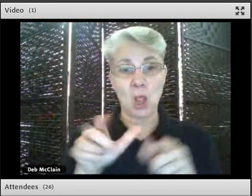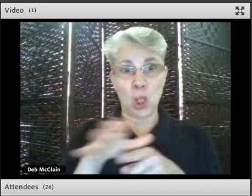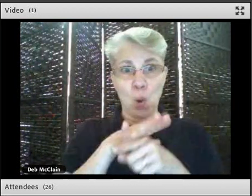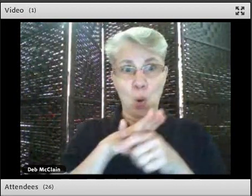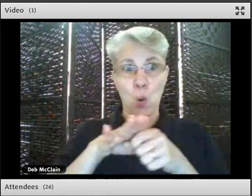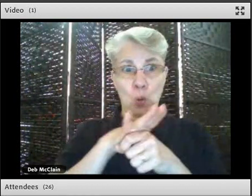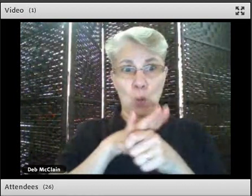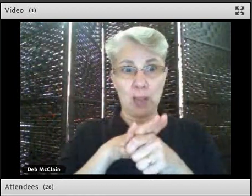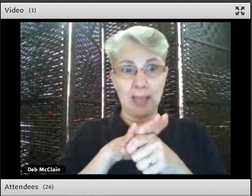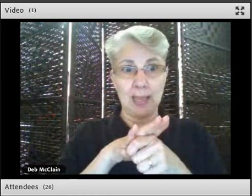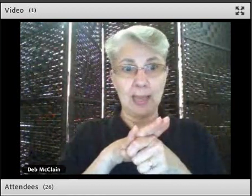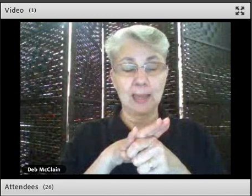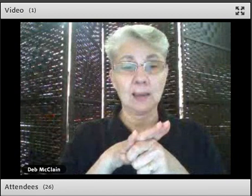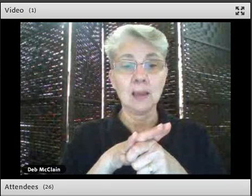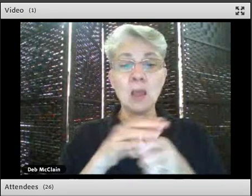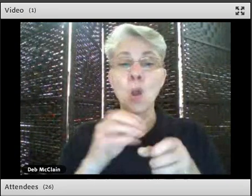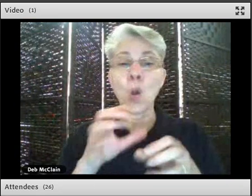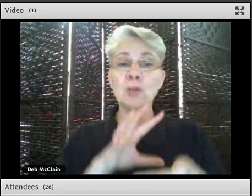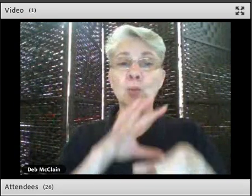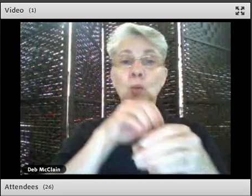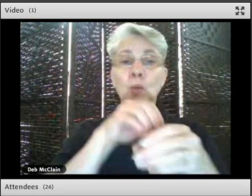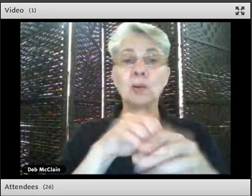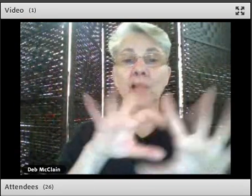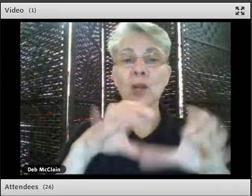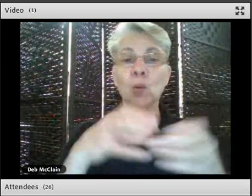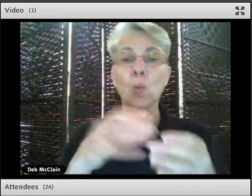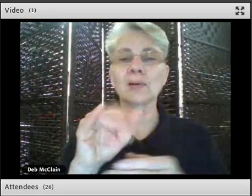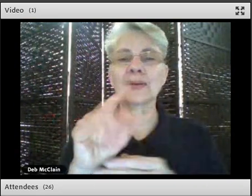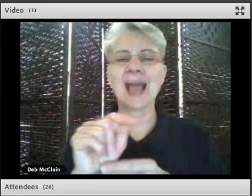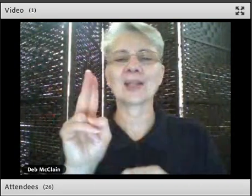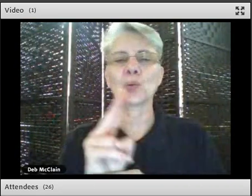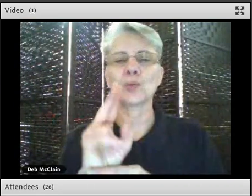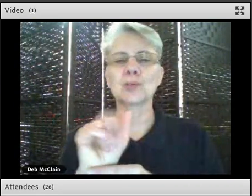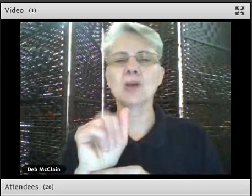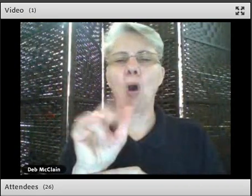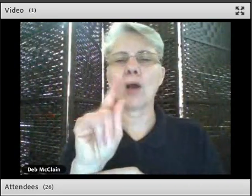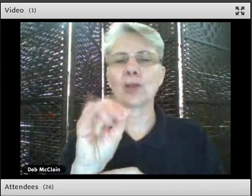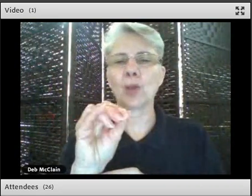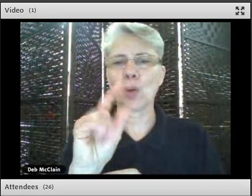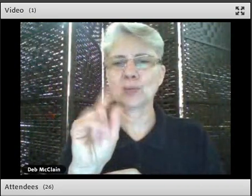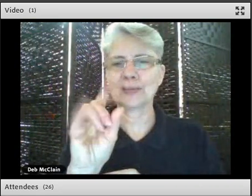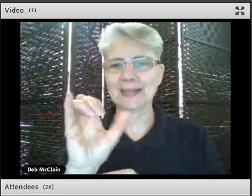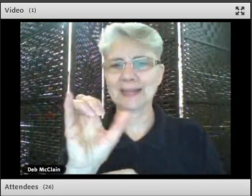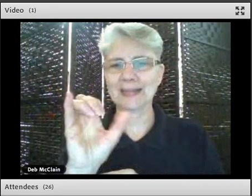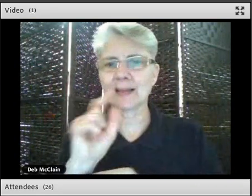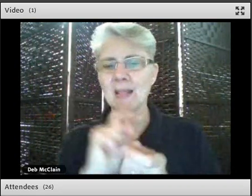and then make alterations locally for your own use.